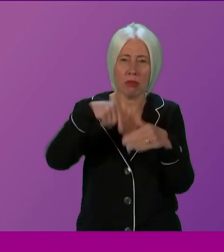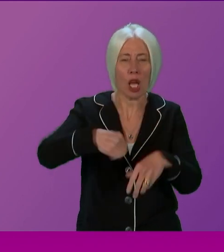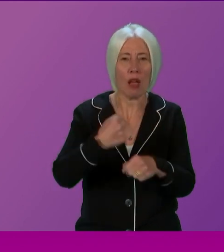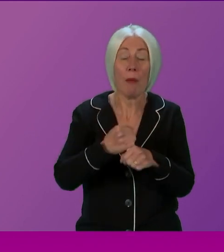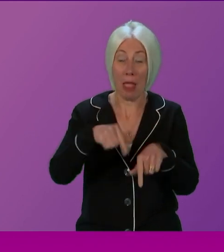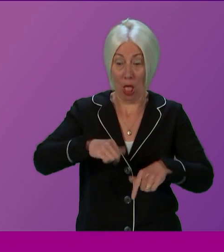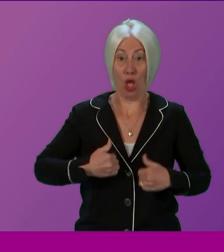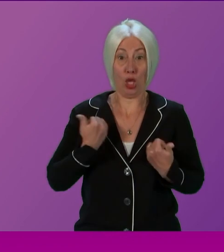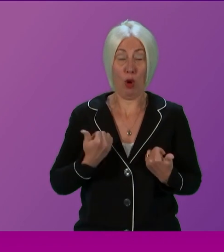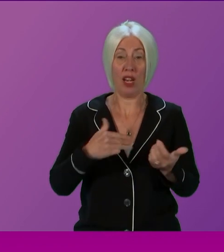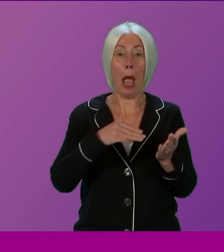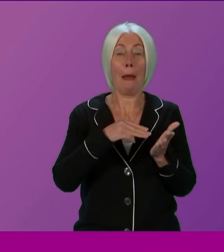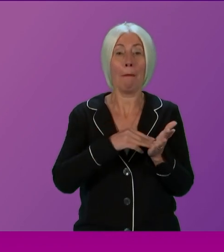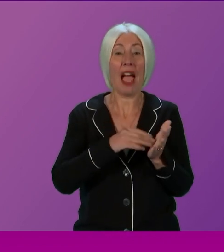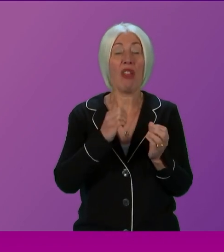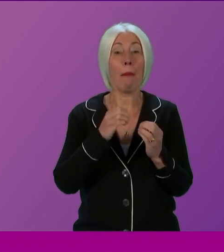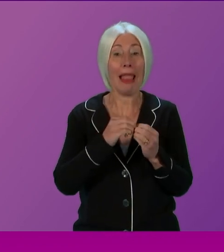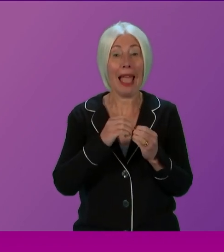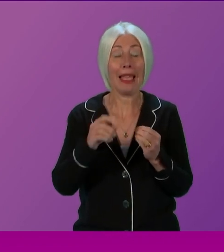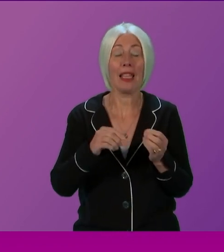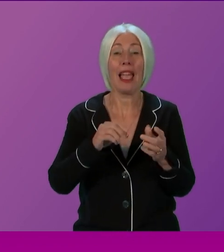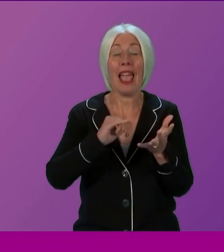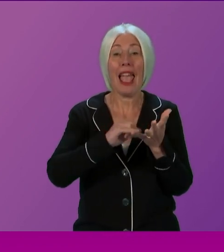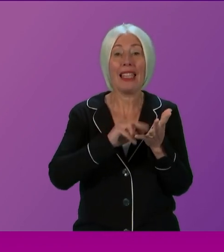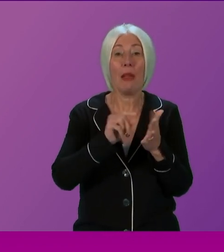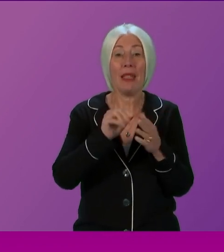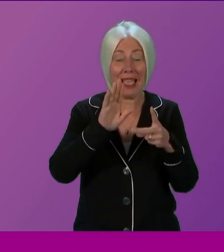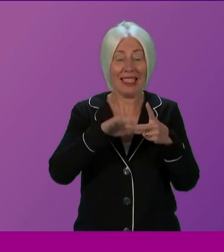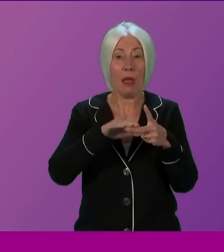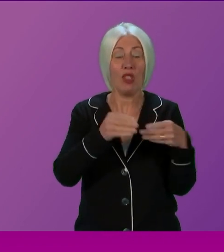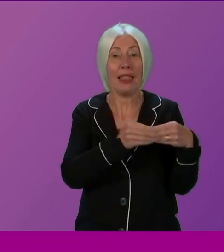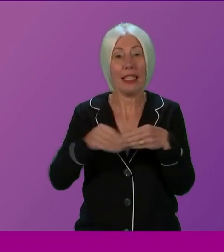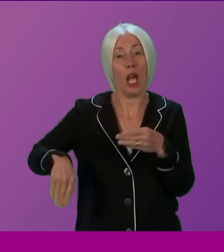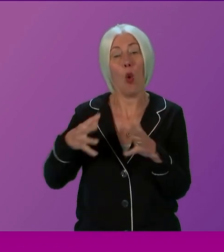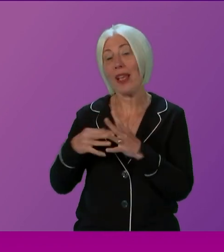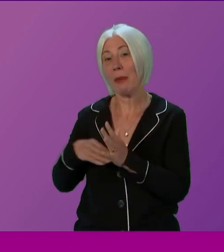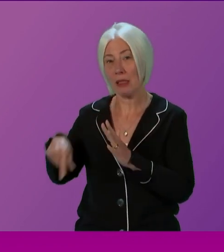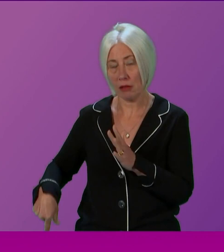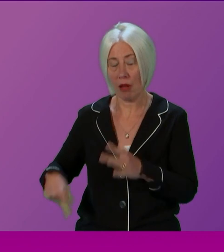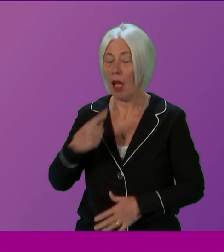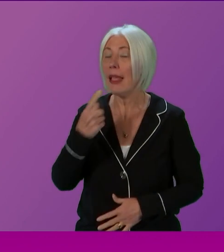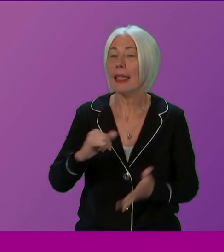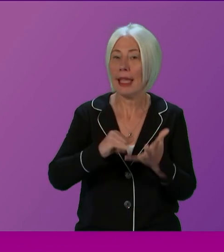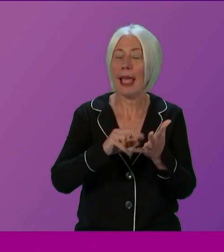morning, Mhairi Black—the SNP’s deputy leader in Westminster—said that the SNP could split over